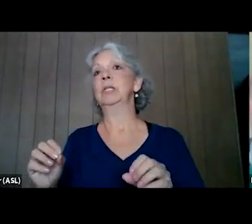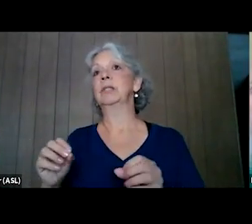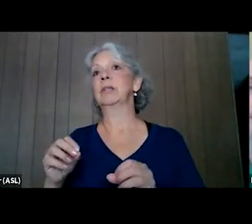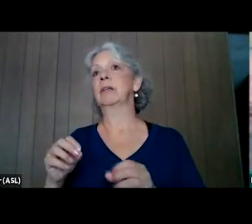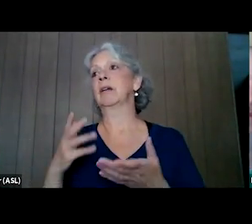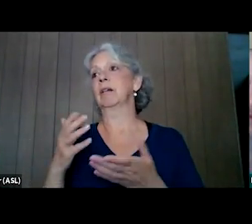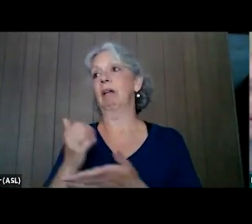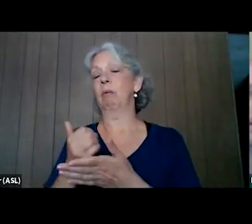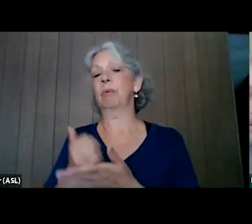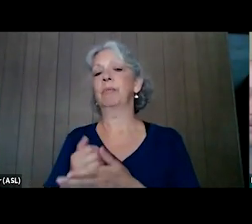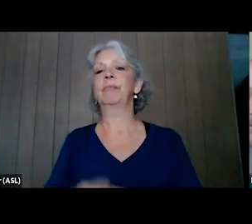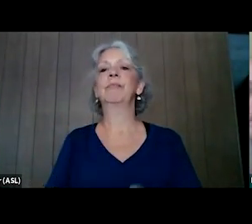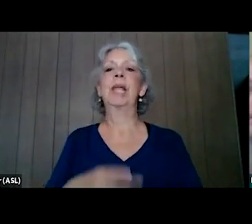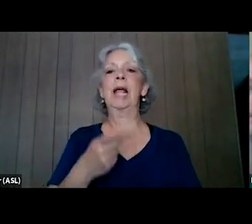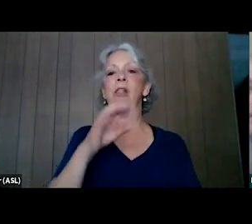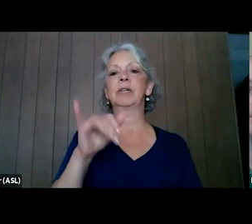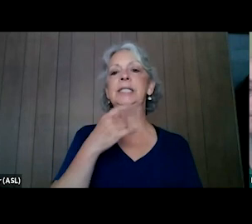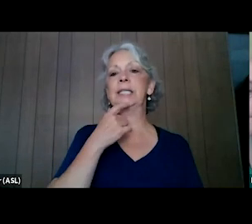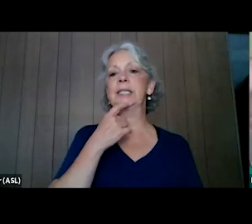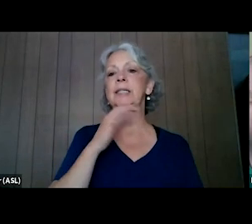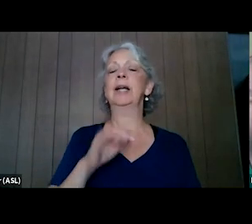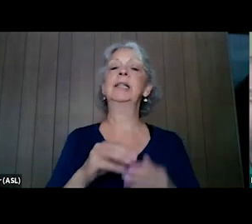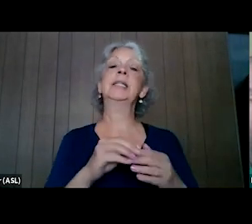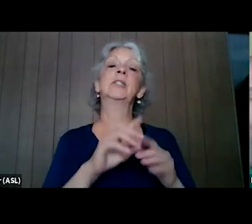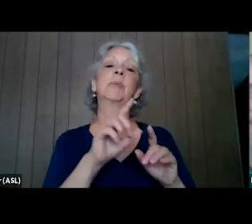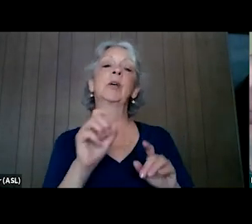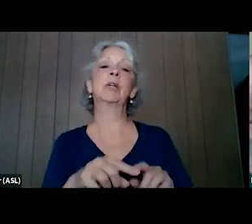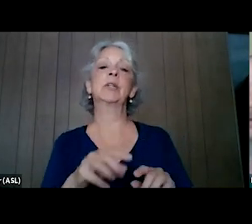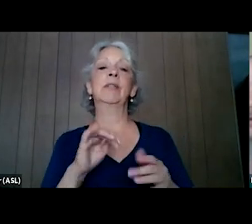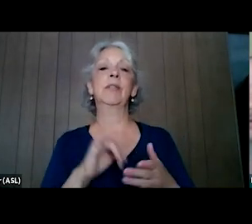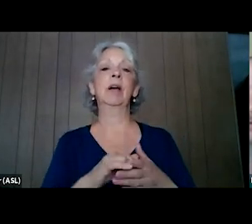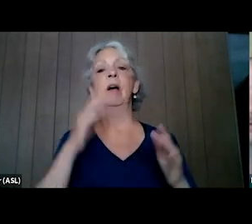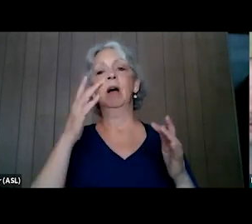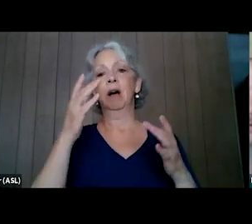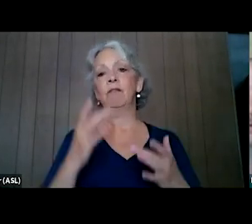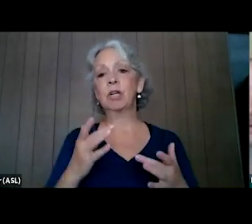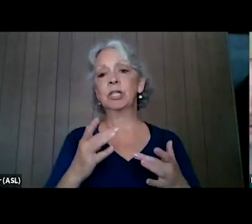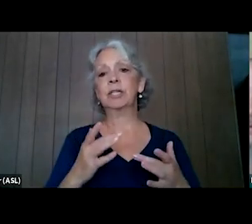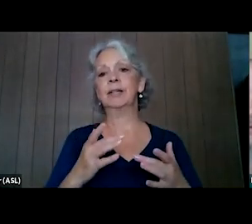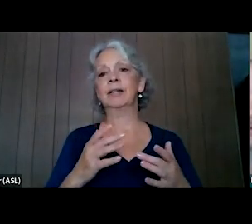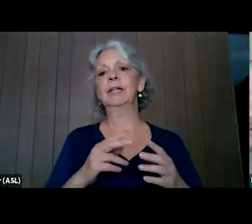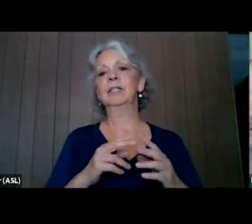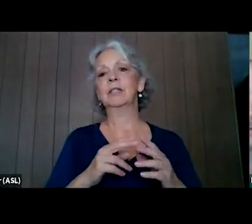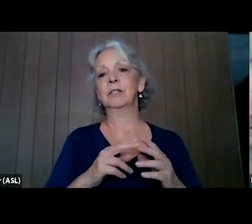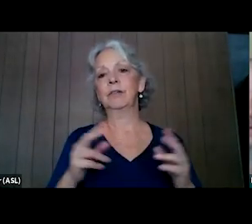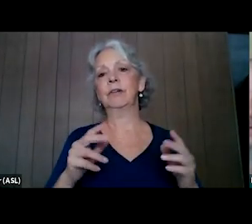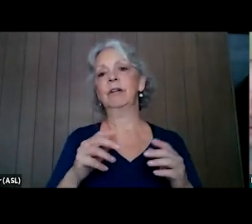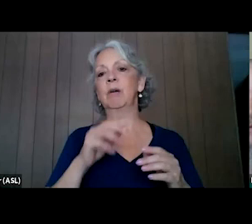Yeah, and I think like this also leads to the question. I know that unfortunately kind of, you know, this very outdated language in our medical systems